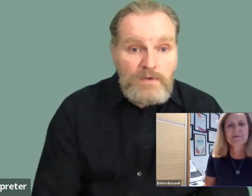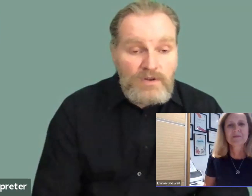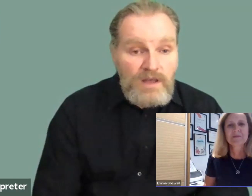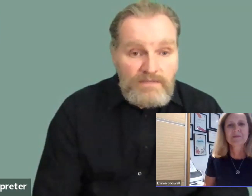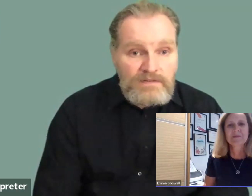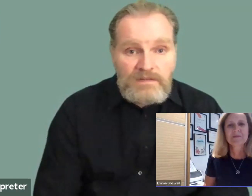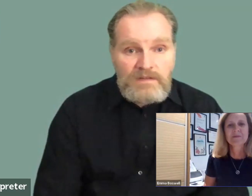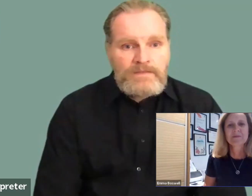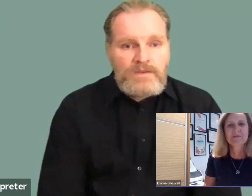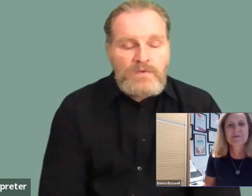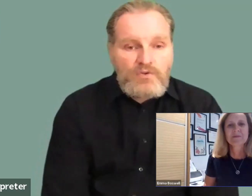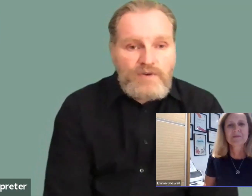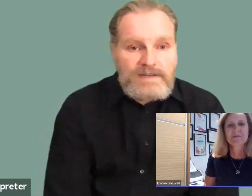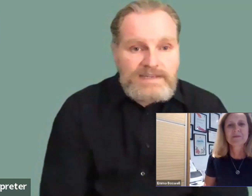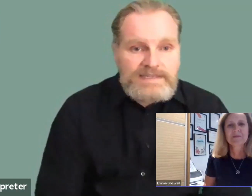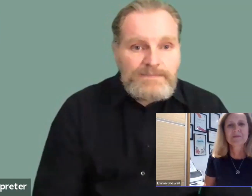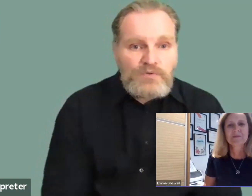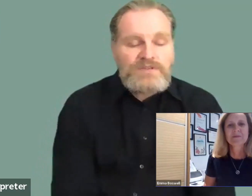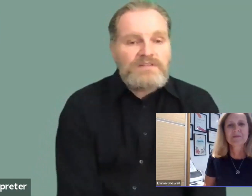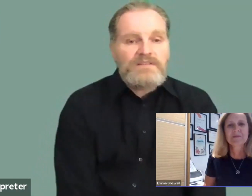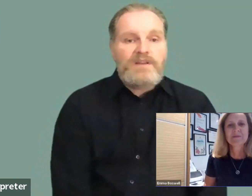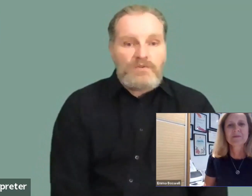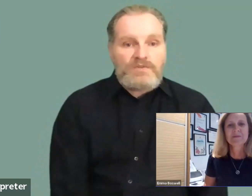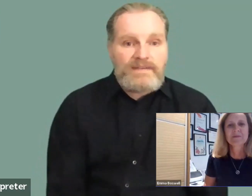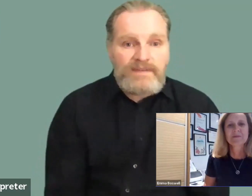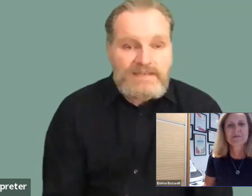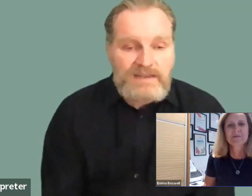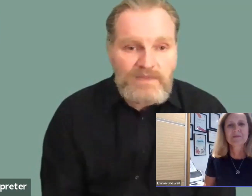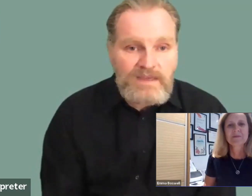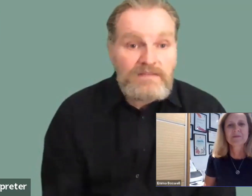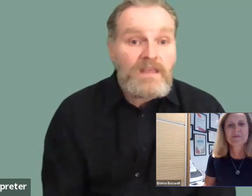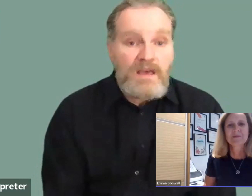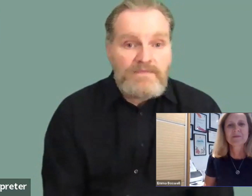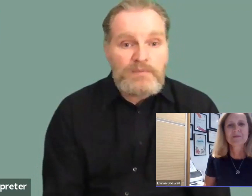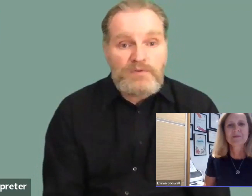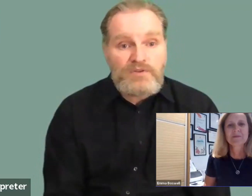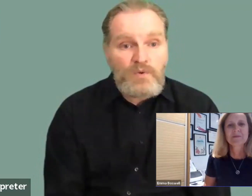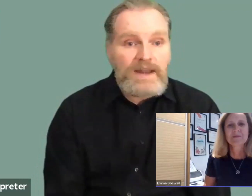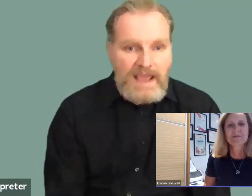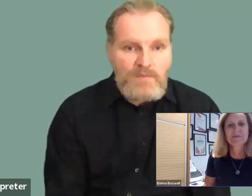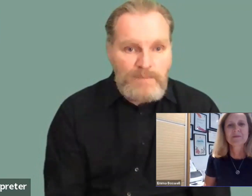on an oven. Contrast is important, and there's lots of advice out there available to you on how